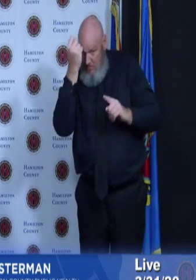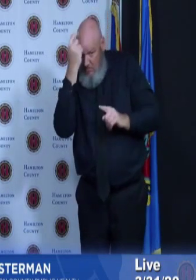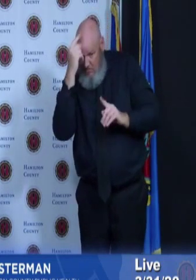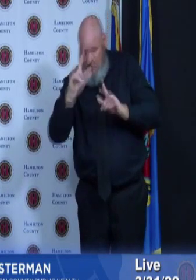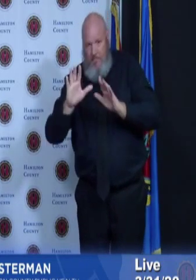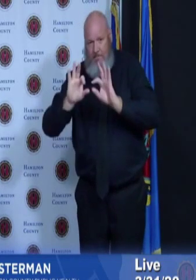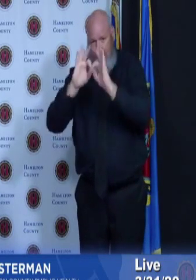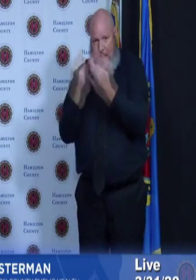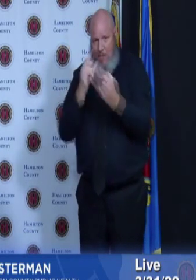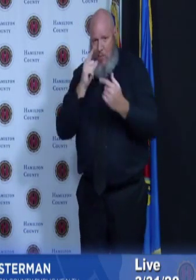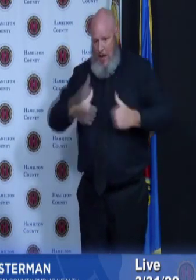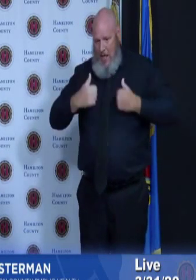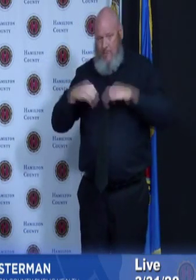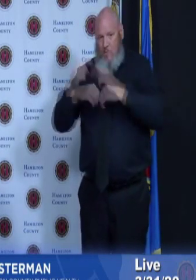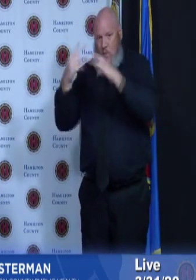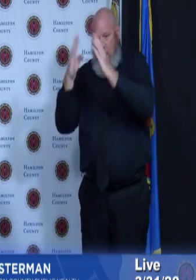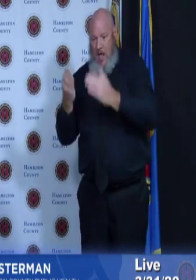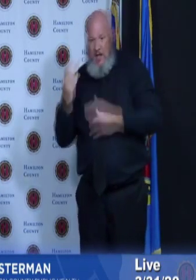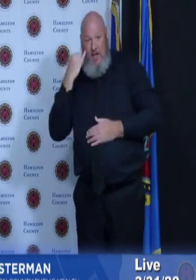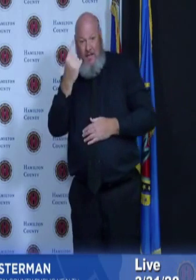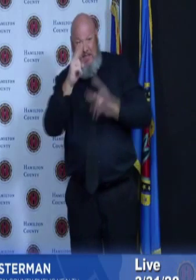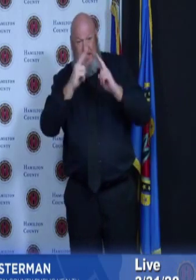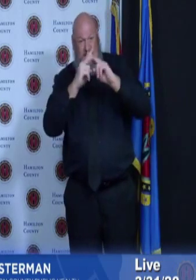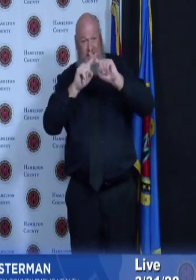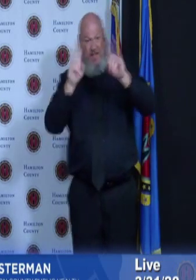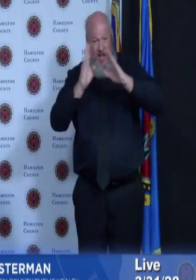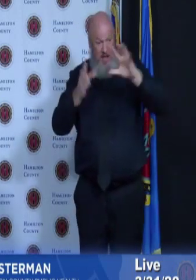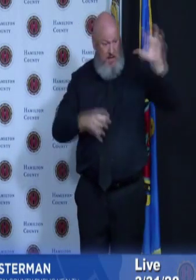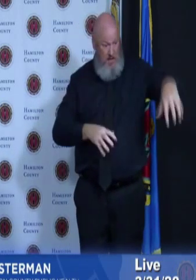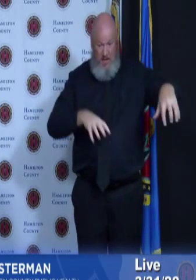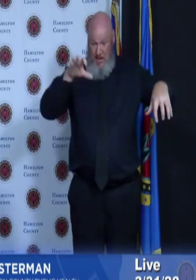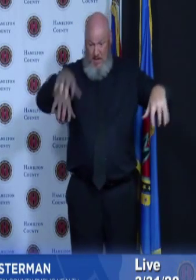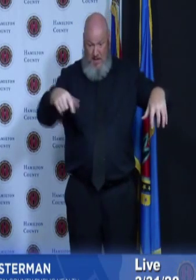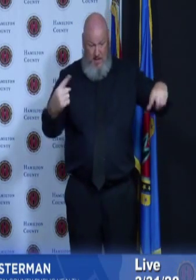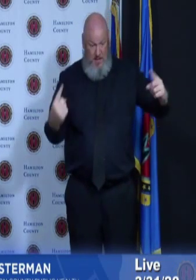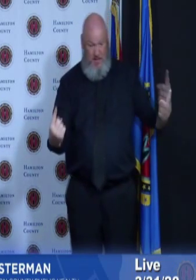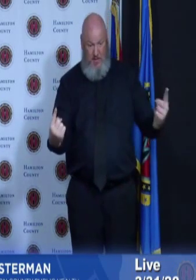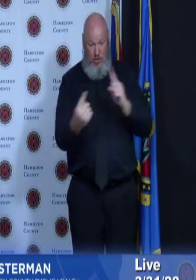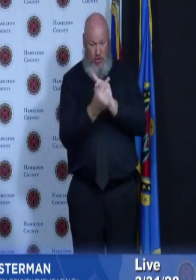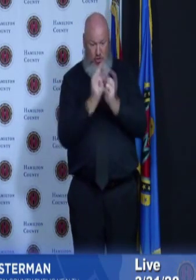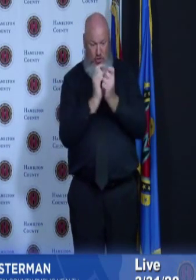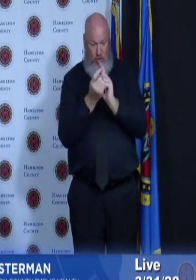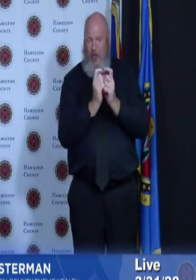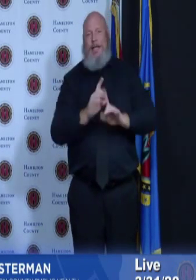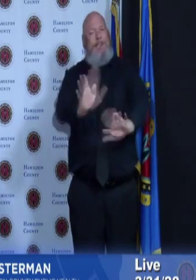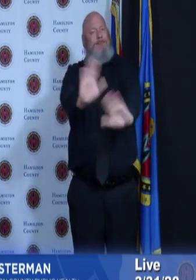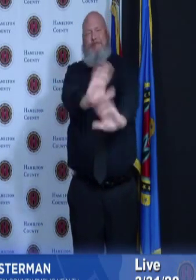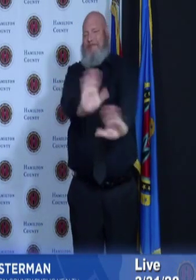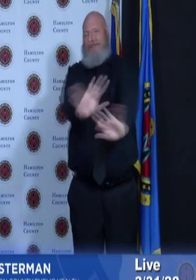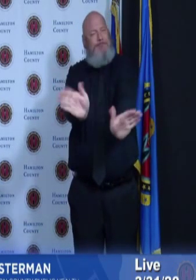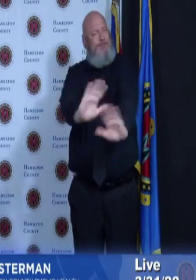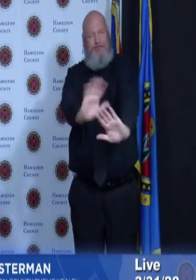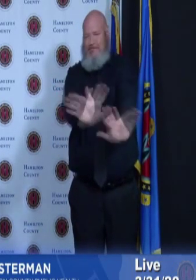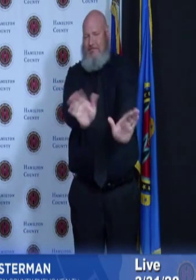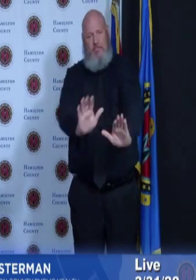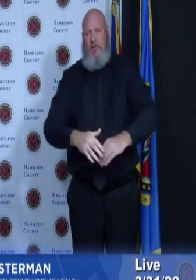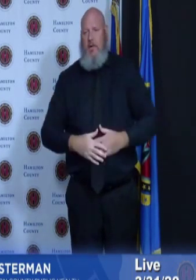to leave that six feet distance and that will keep you safe otherwise if one house will get sick and they don't know they have symptoms yet and are spreading